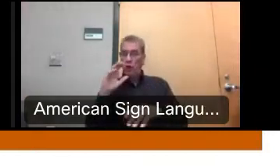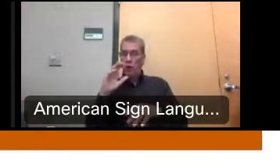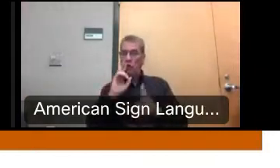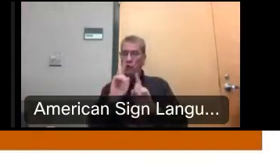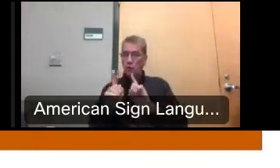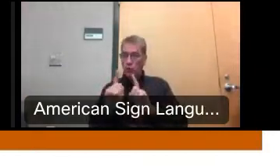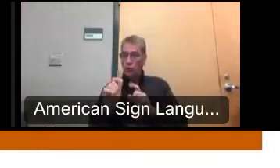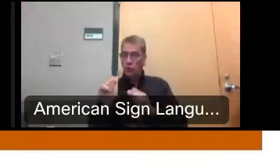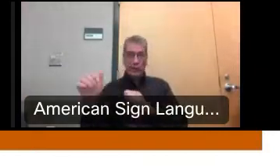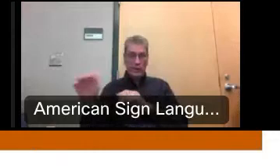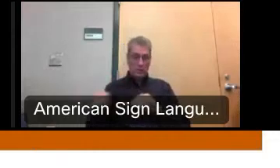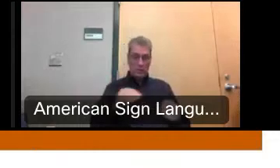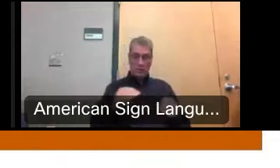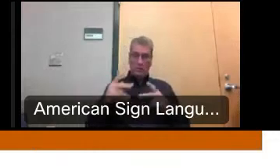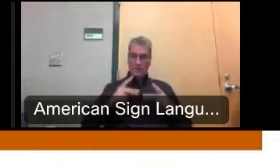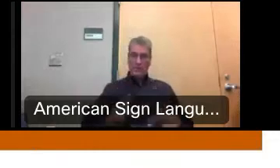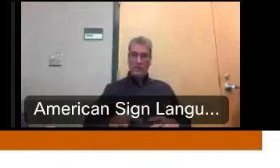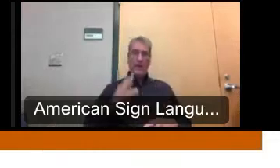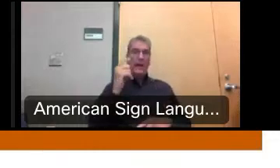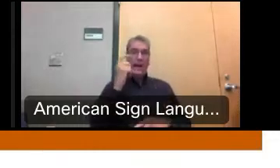Can they physically move okay and ice ice was like, its own category.